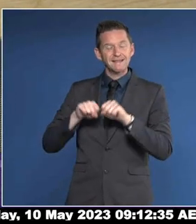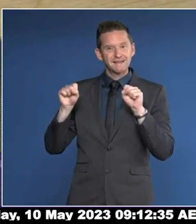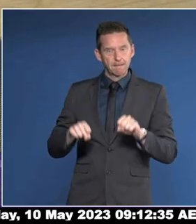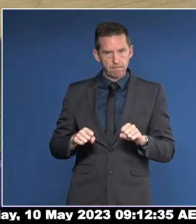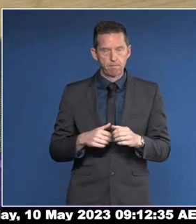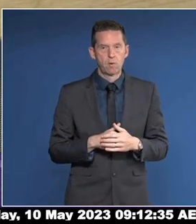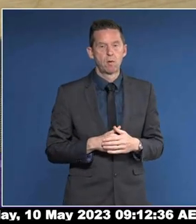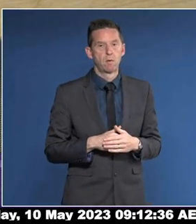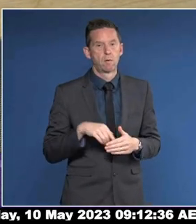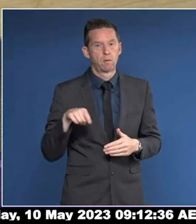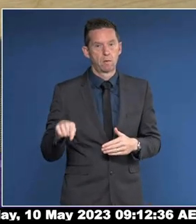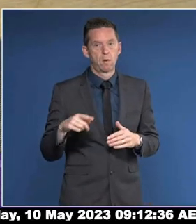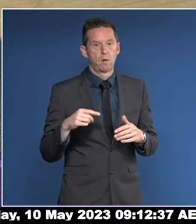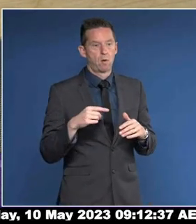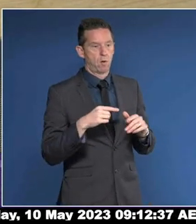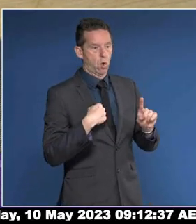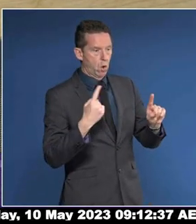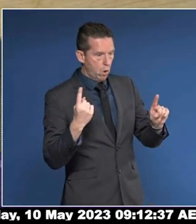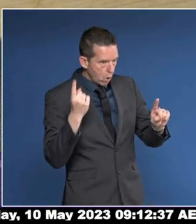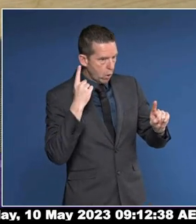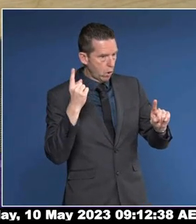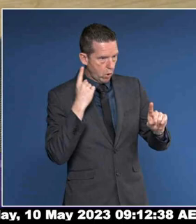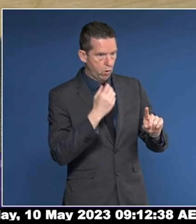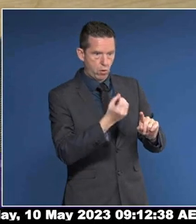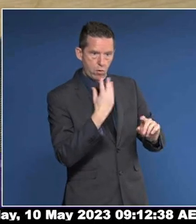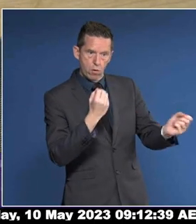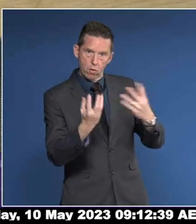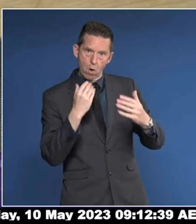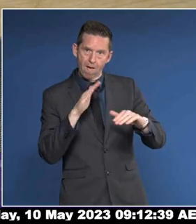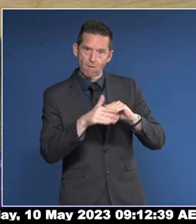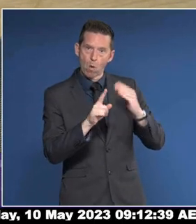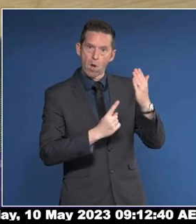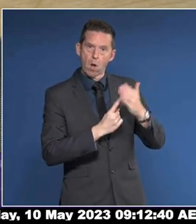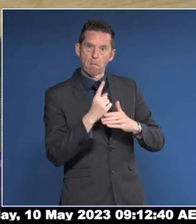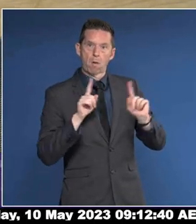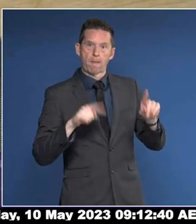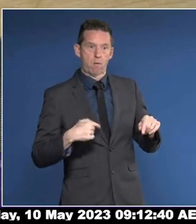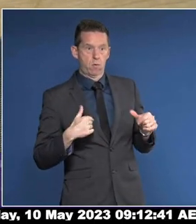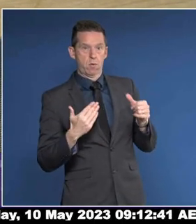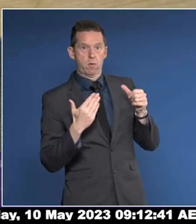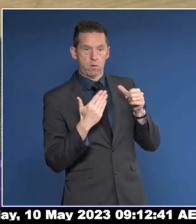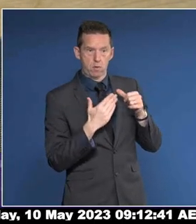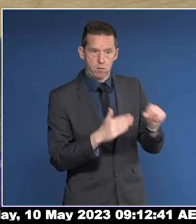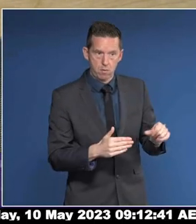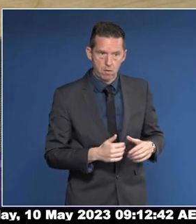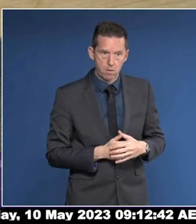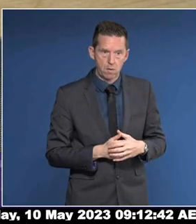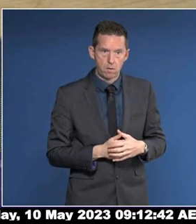responding to incidents or matters reported, then the approach is one dependent on